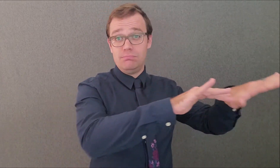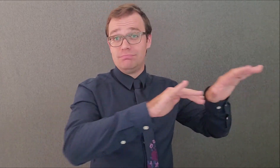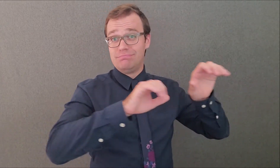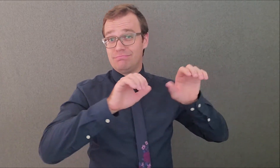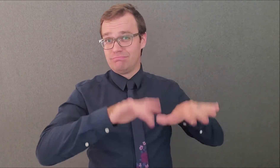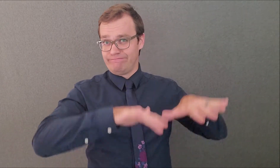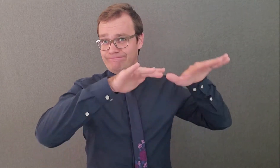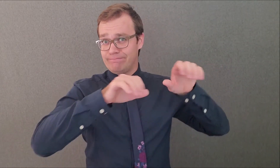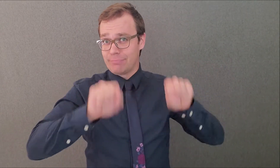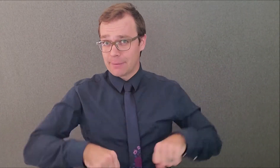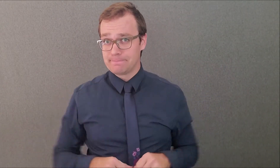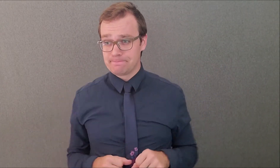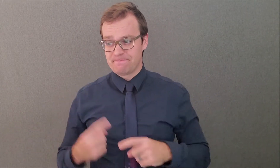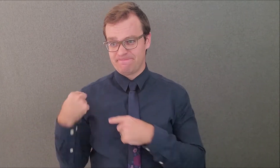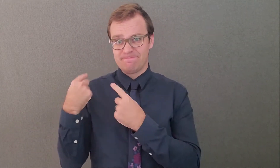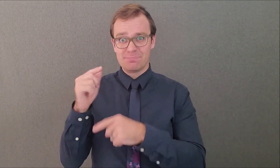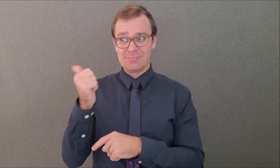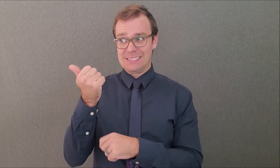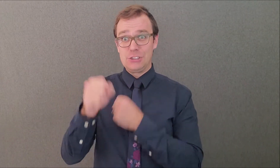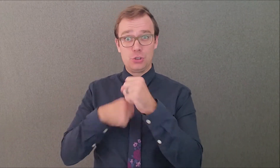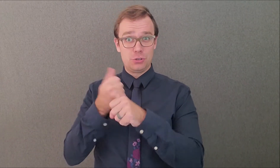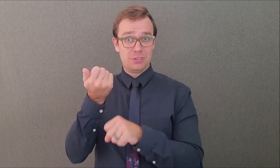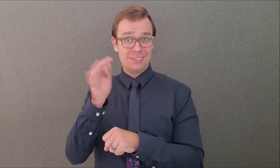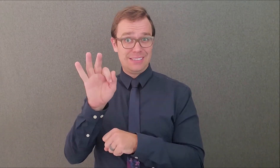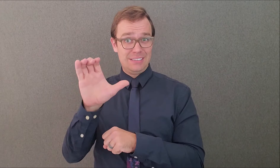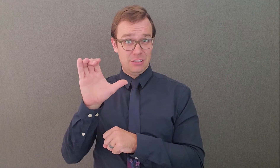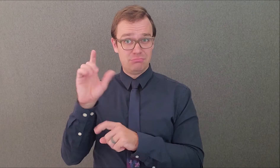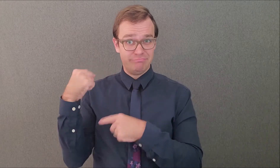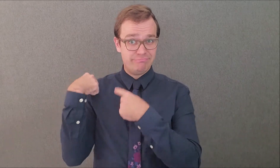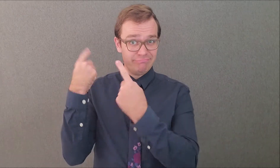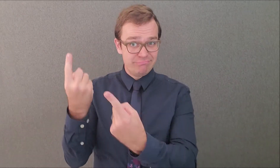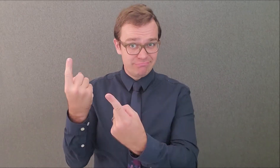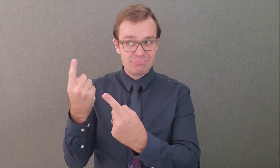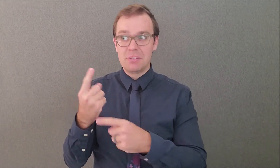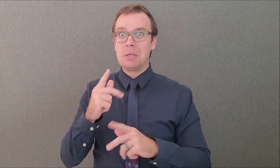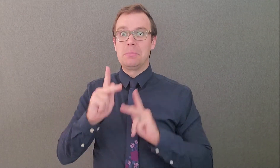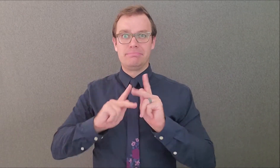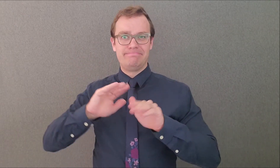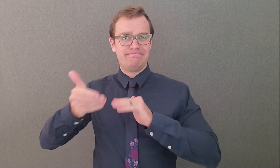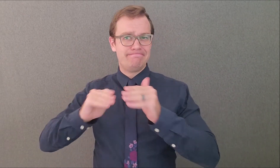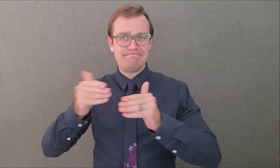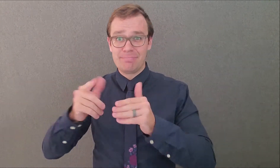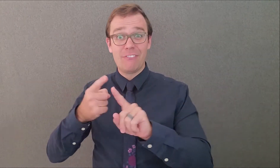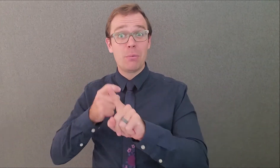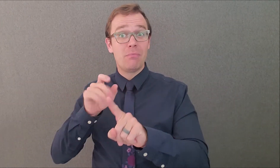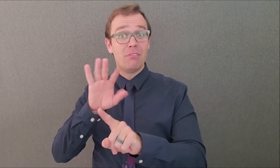Since 1900, floods have taken more than 10,000 lives in the United States.